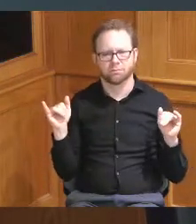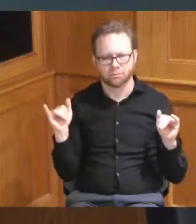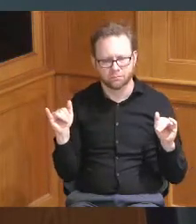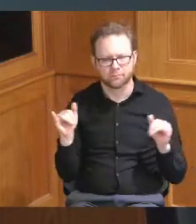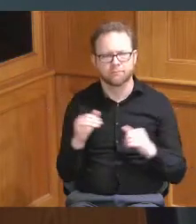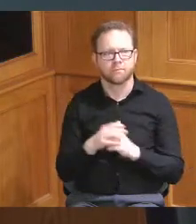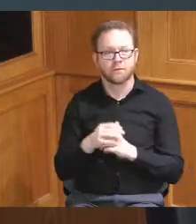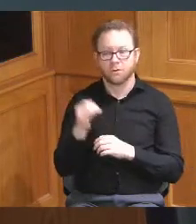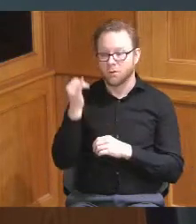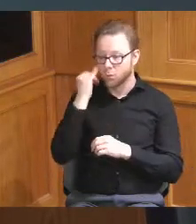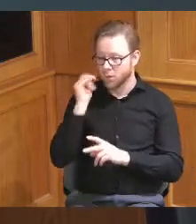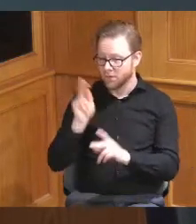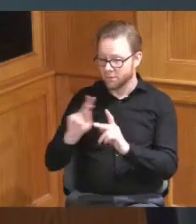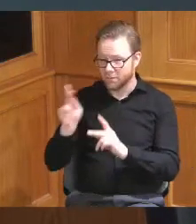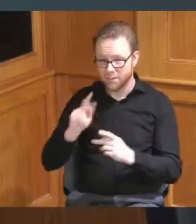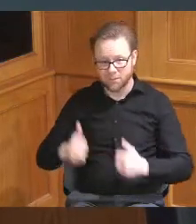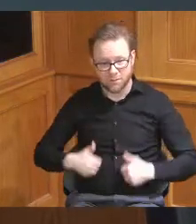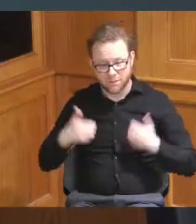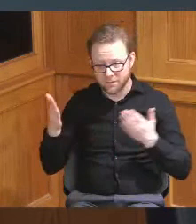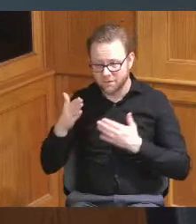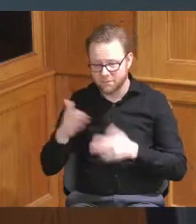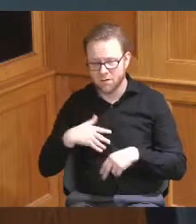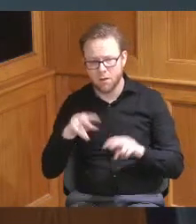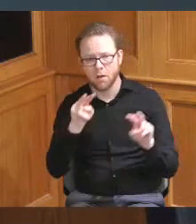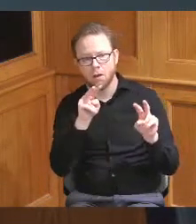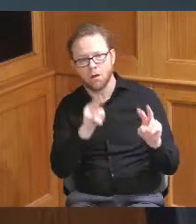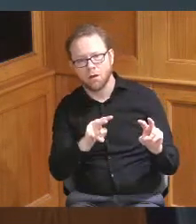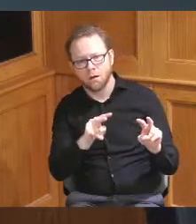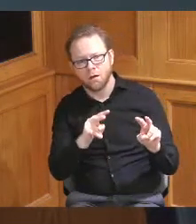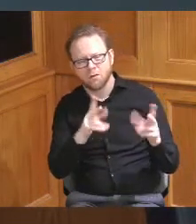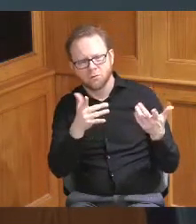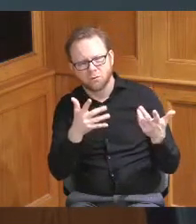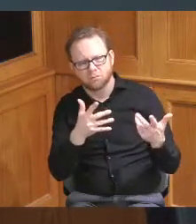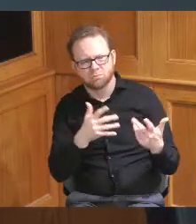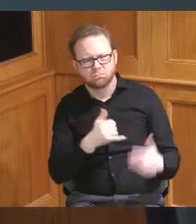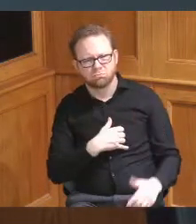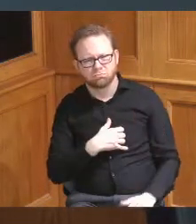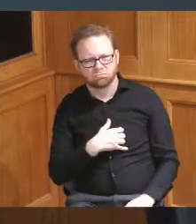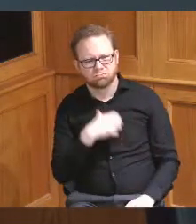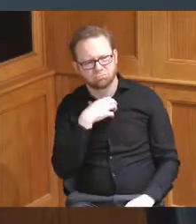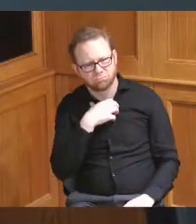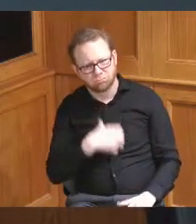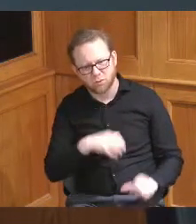if the people that live here have to look out a window as and say wow I can't be a part of that